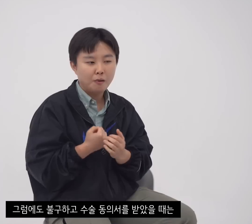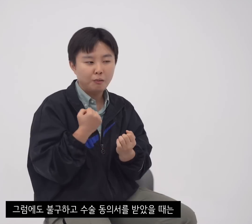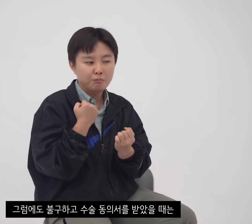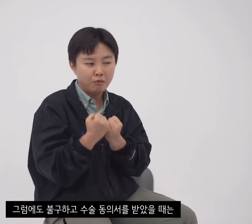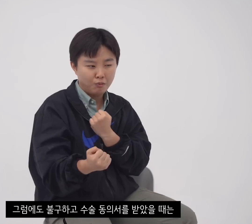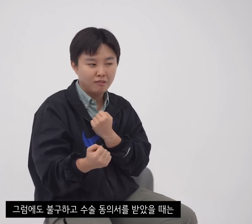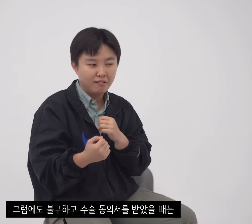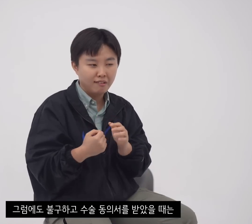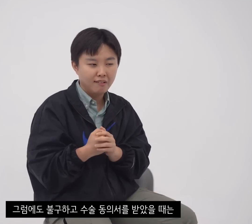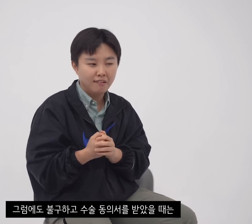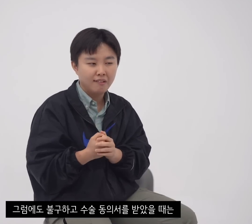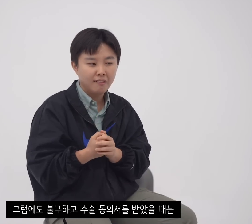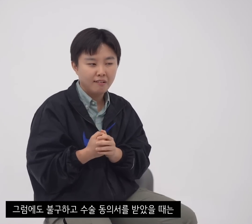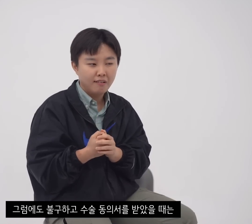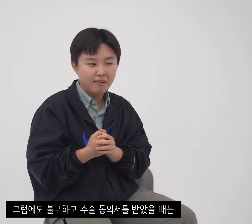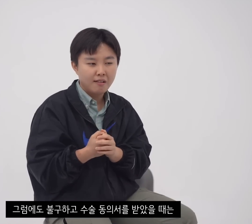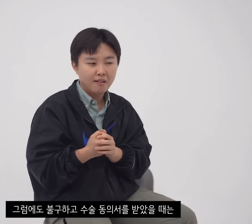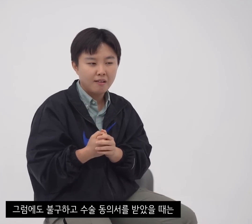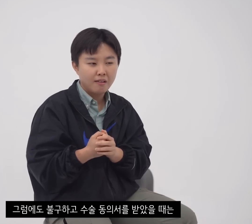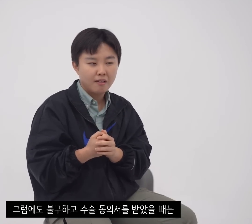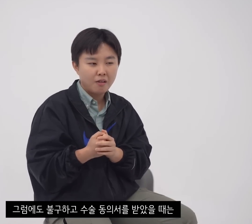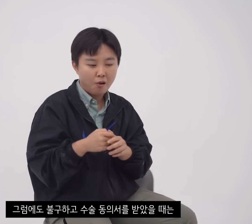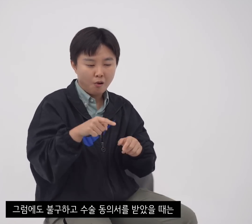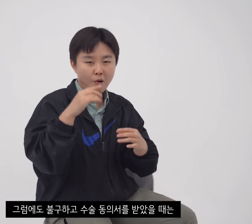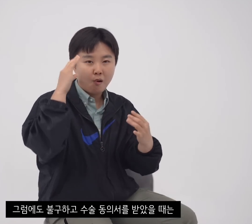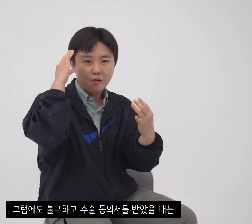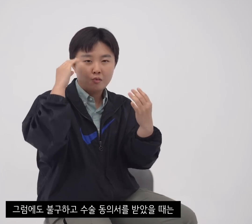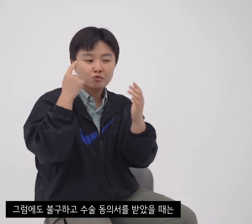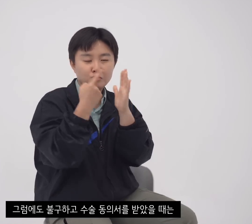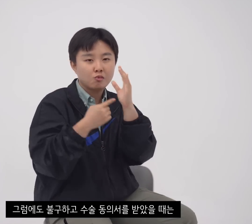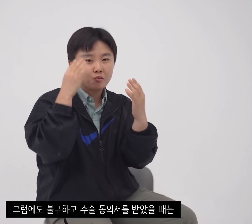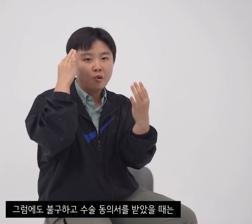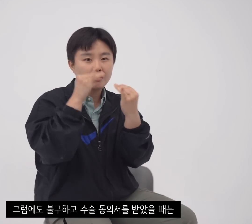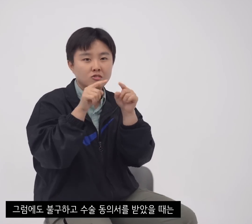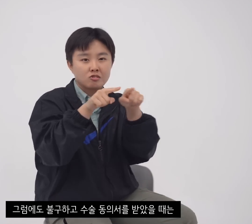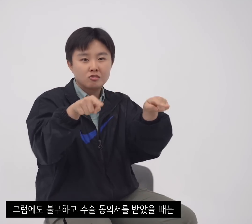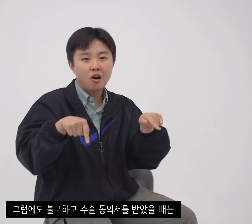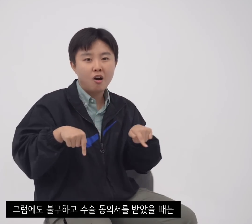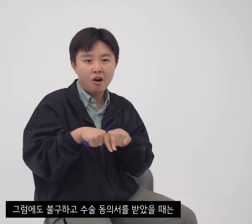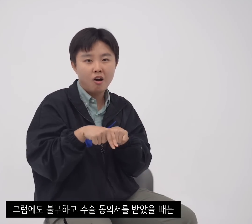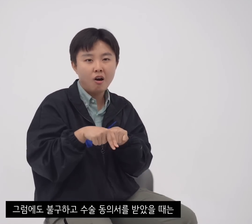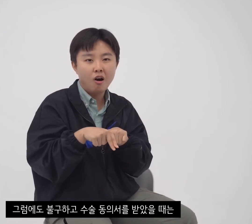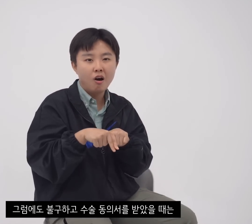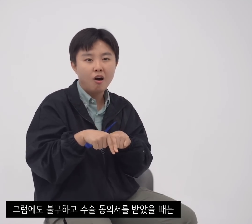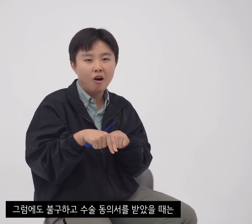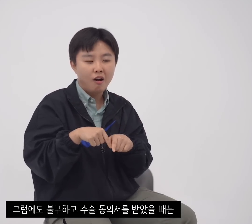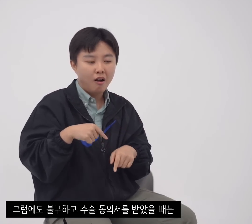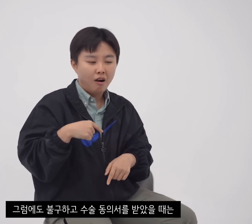Nevertheless, when I received the consent form for the surgery,